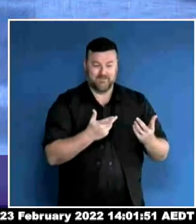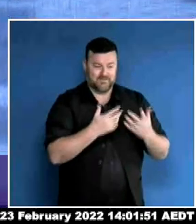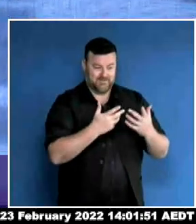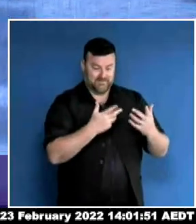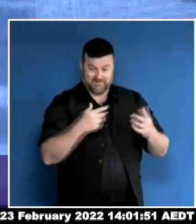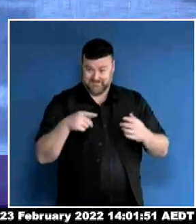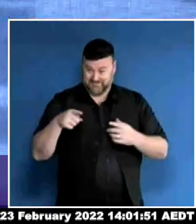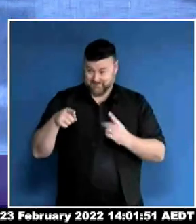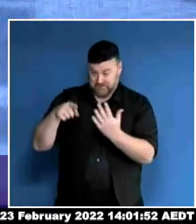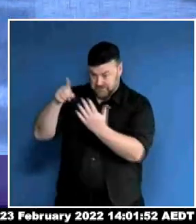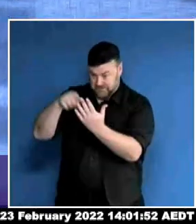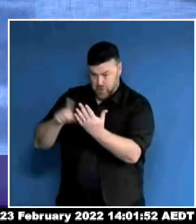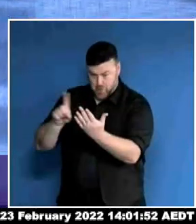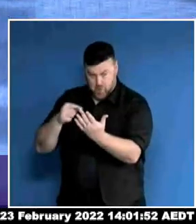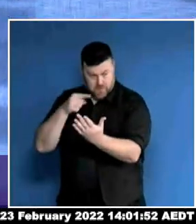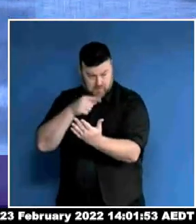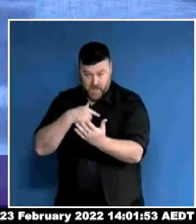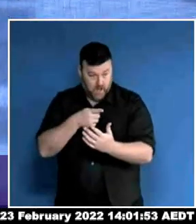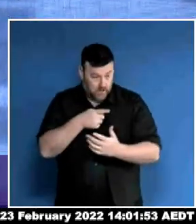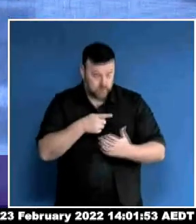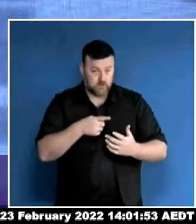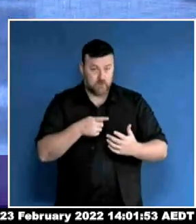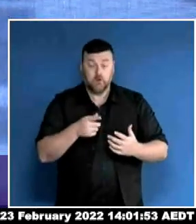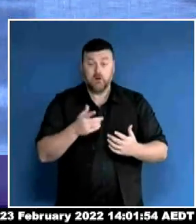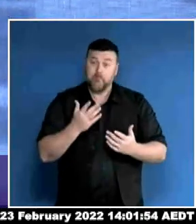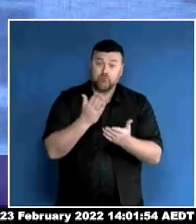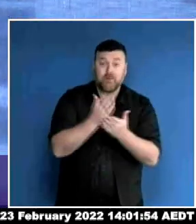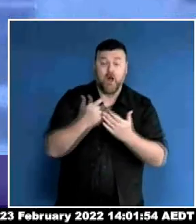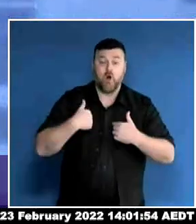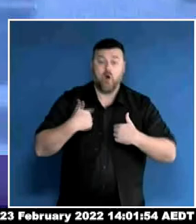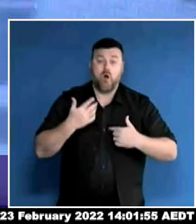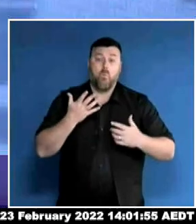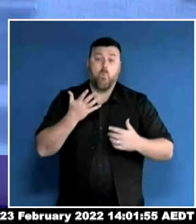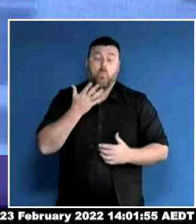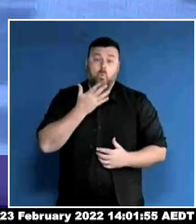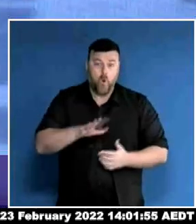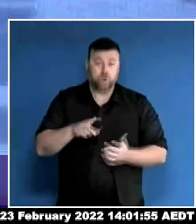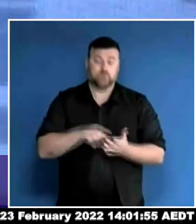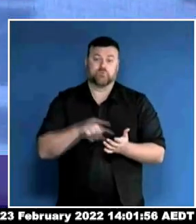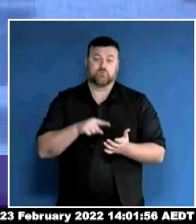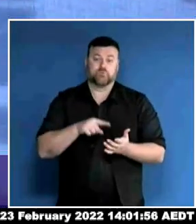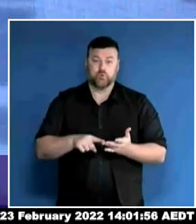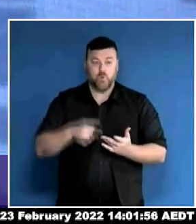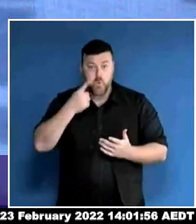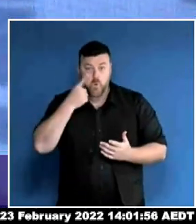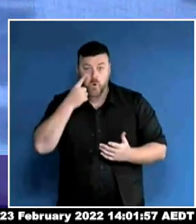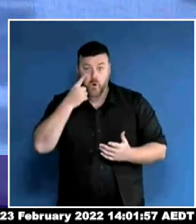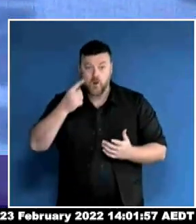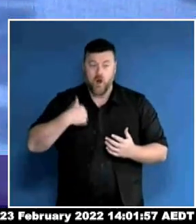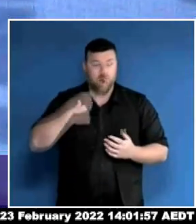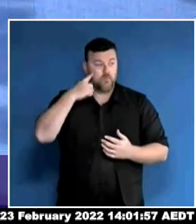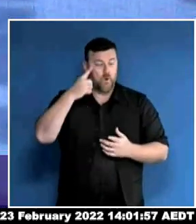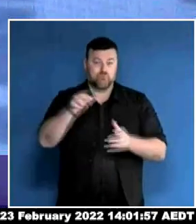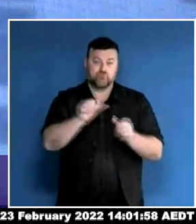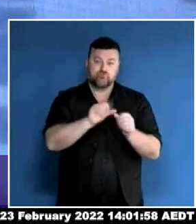Like, I thought, okay, this is a great opportunity, like, it's a good job.